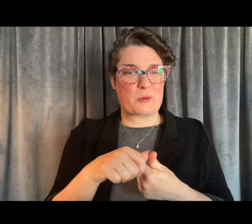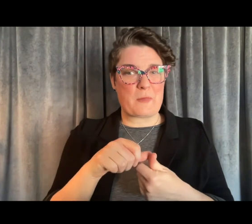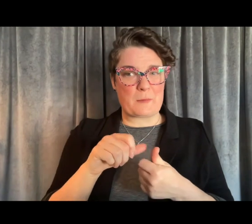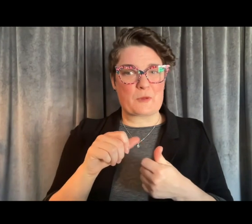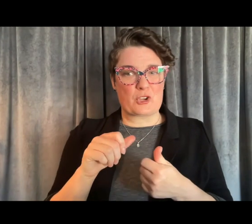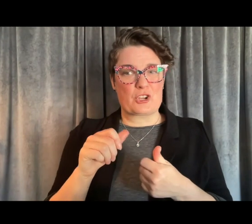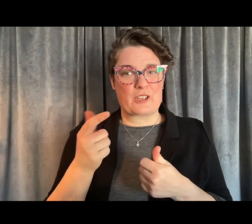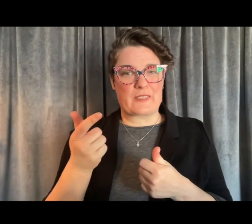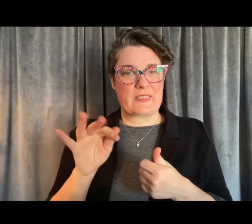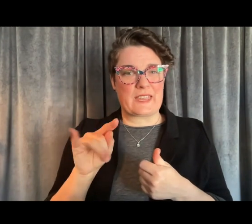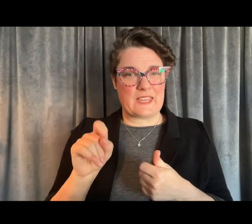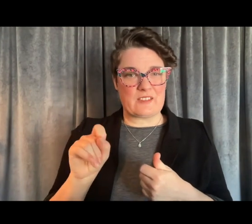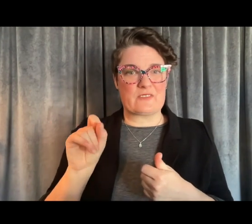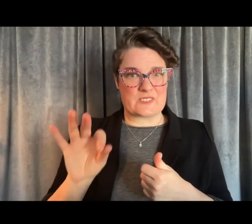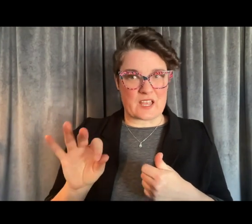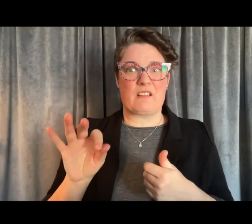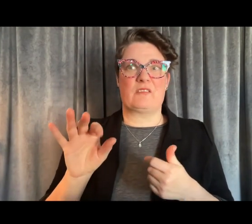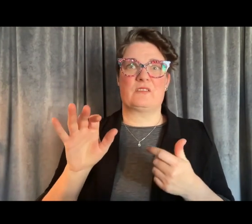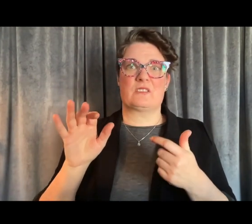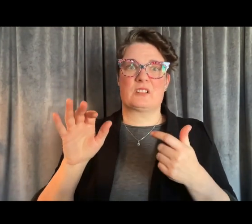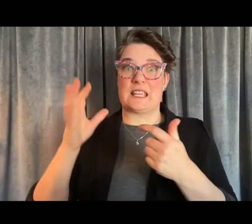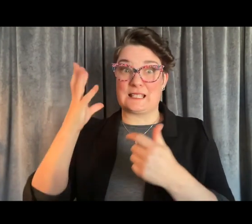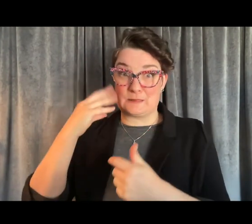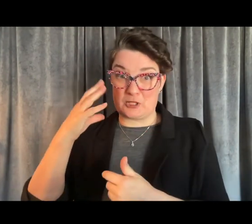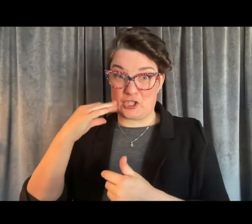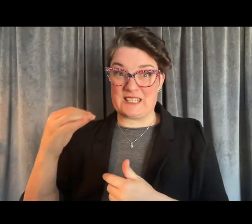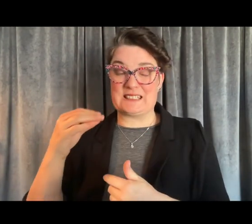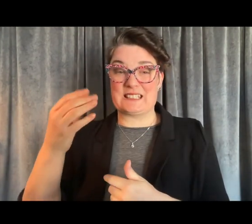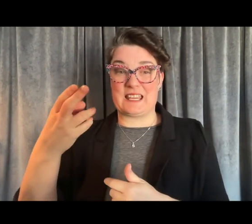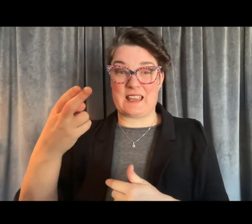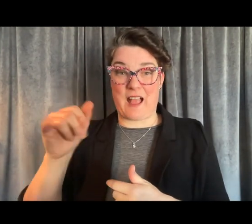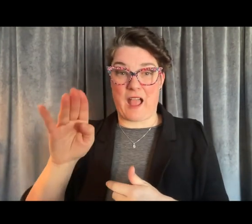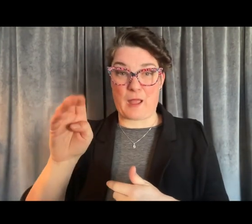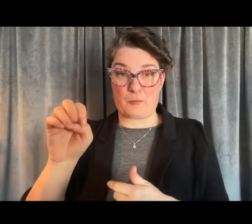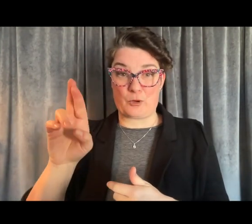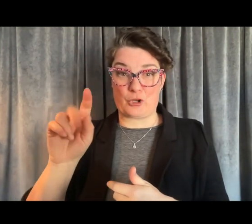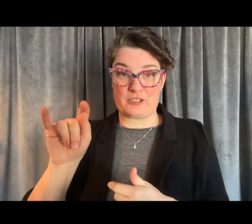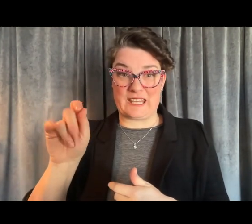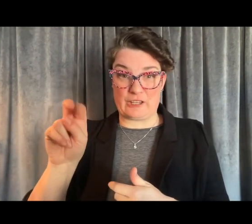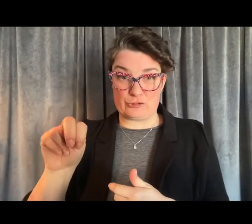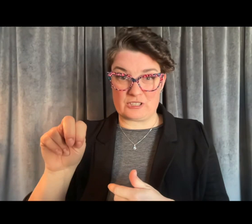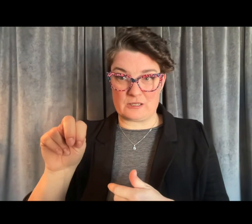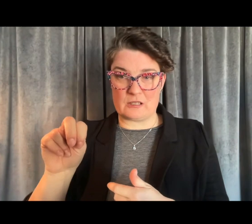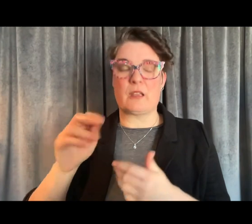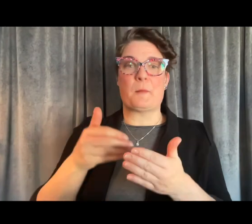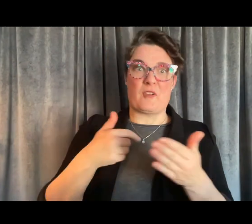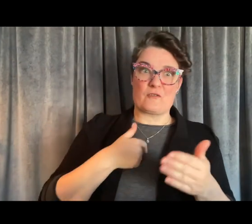gifts of being mid hibernation before I was in mid hibernation. The talk about time travel.